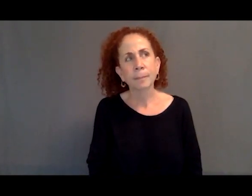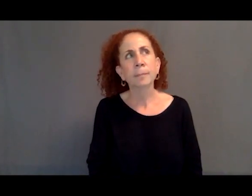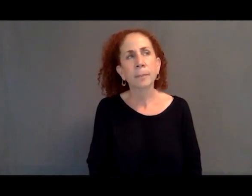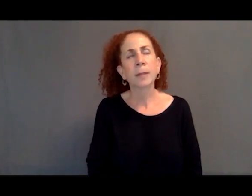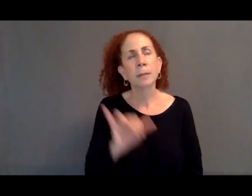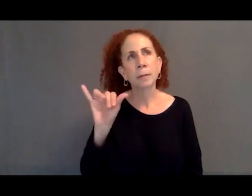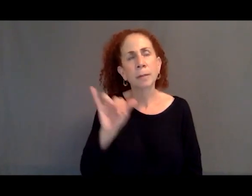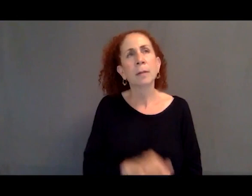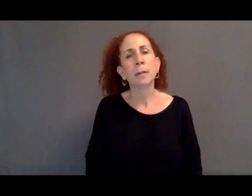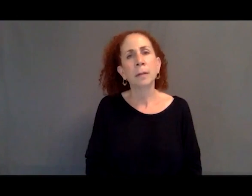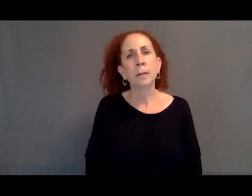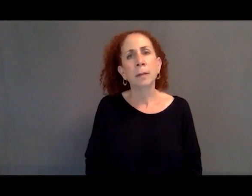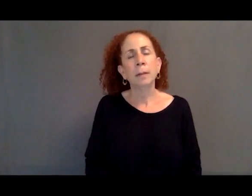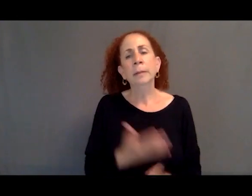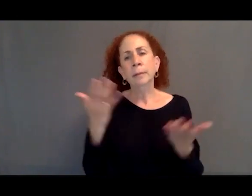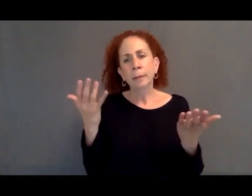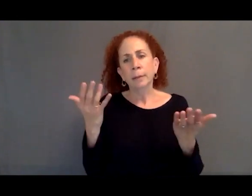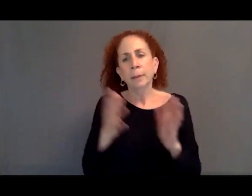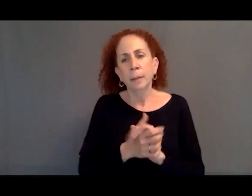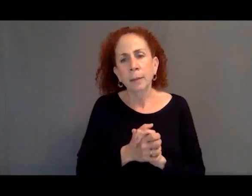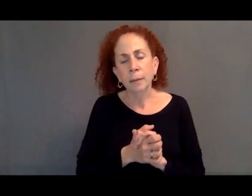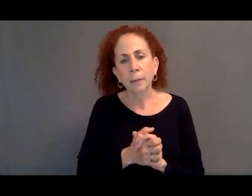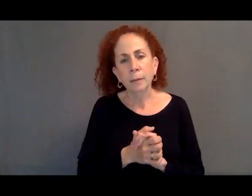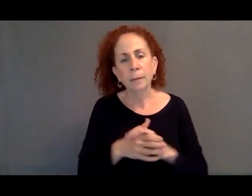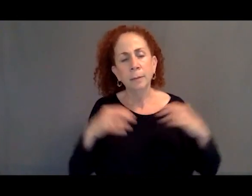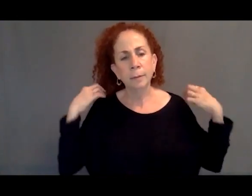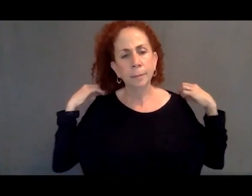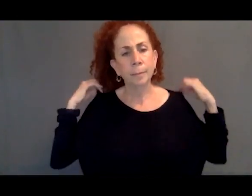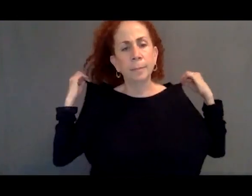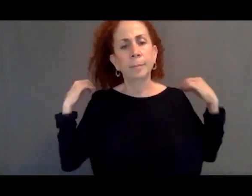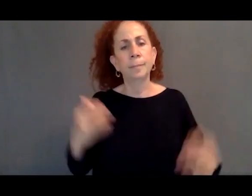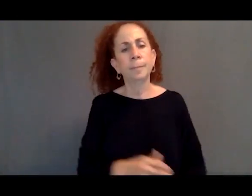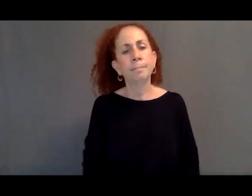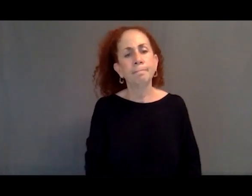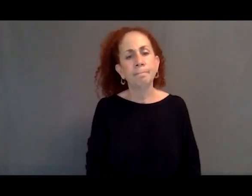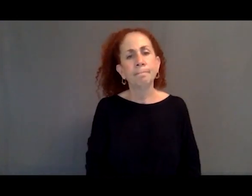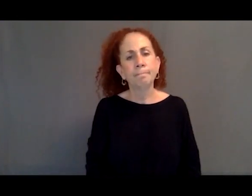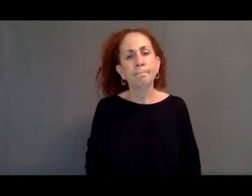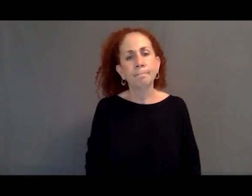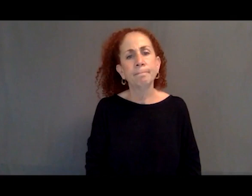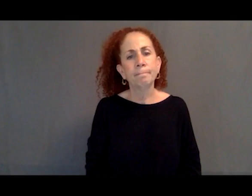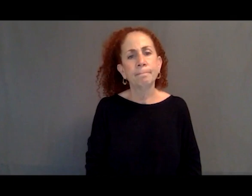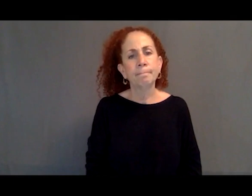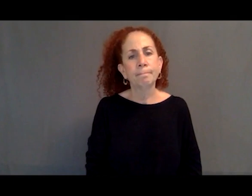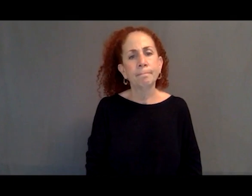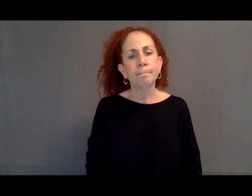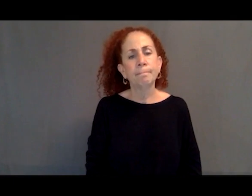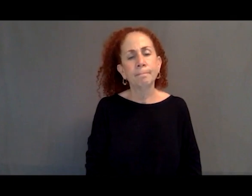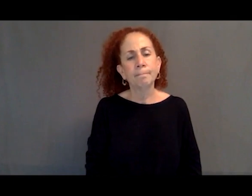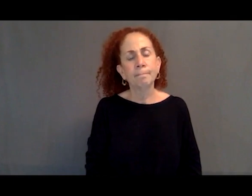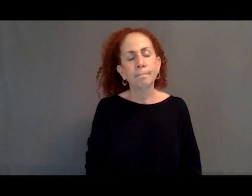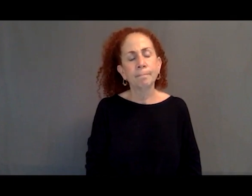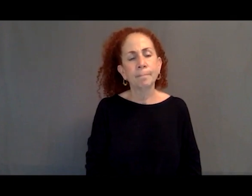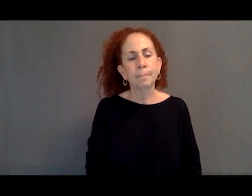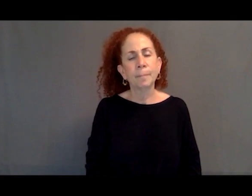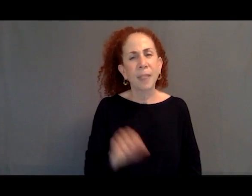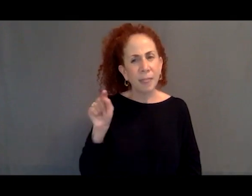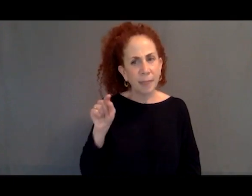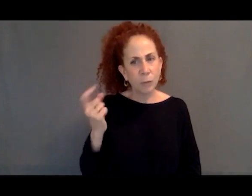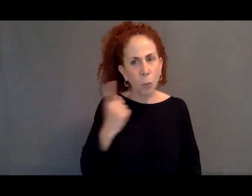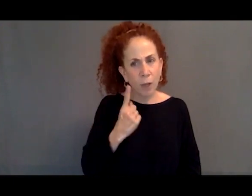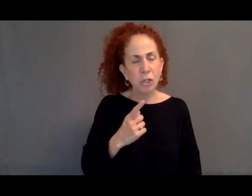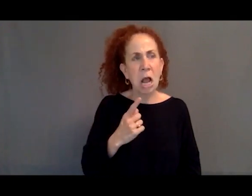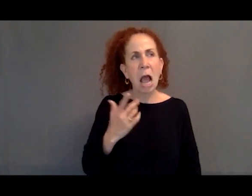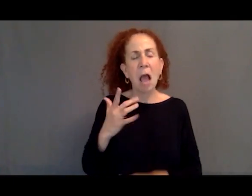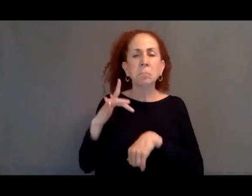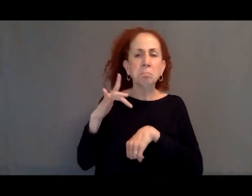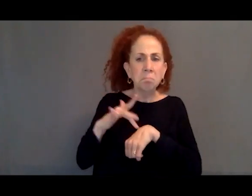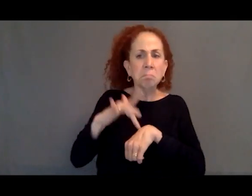I mean, I think I've touched on this in various ways